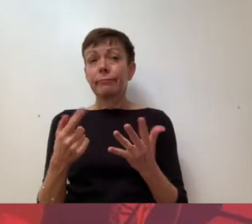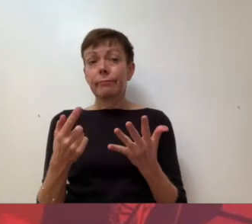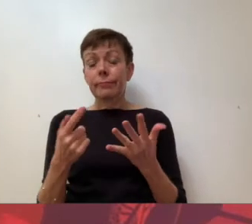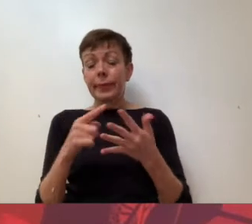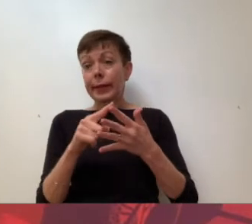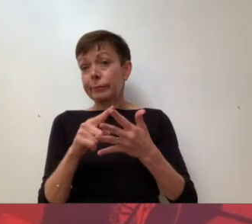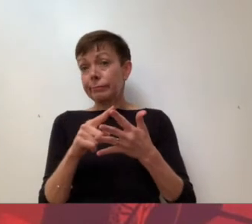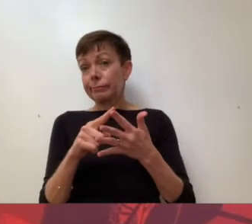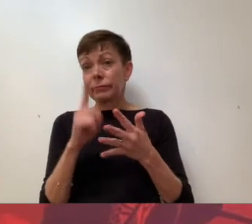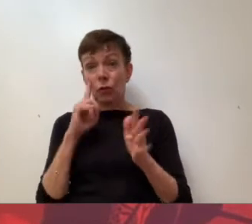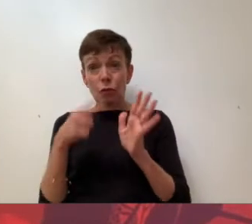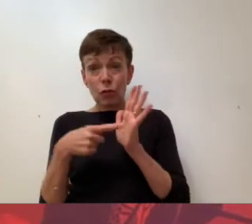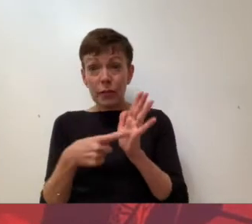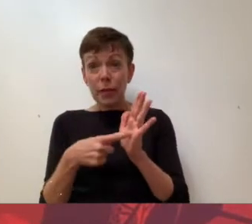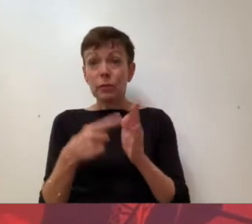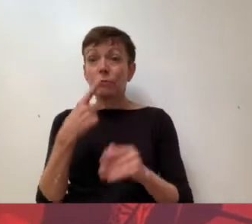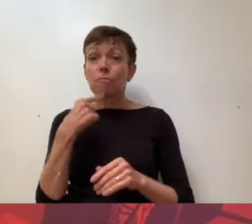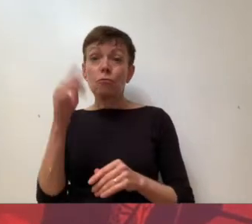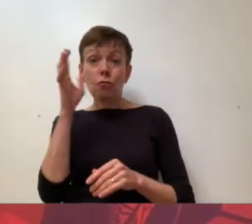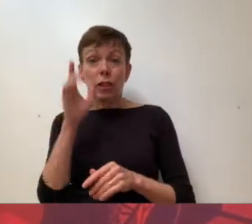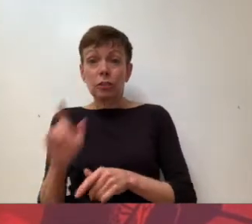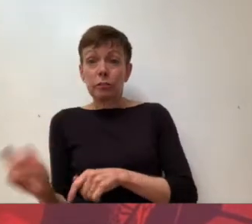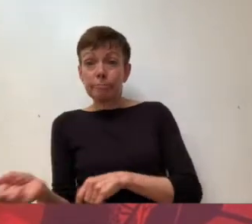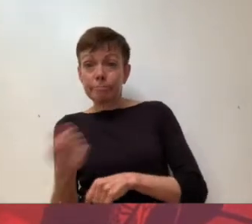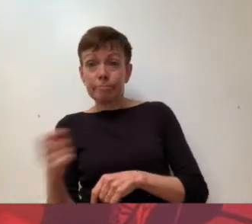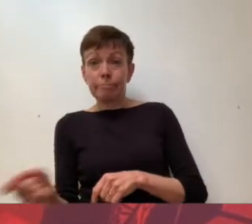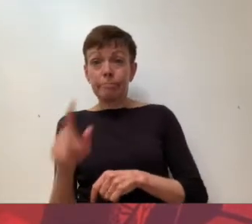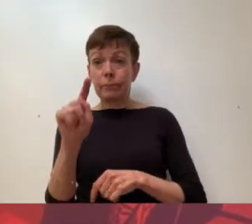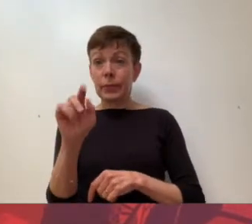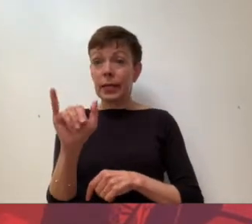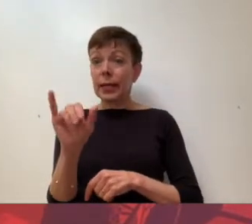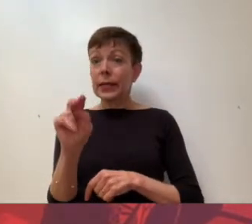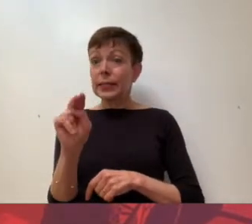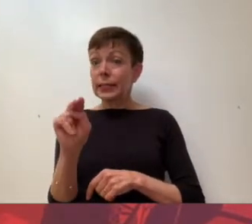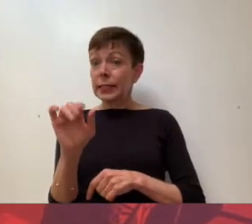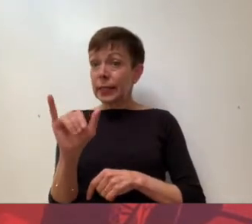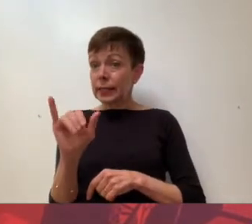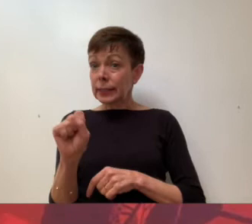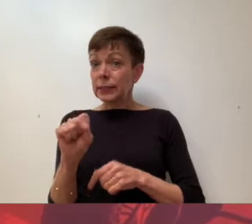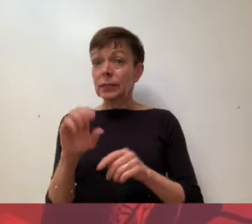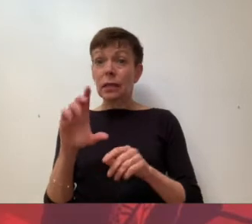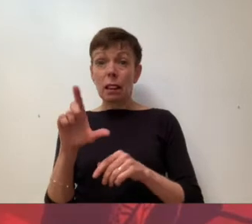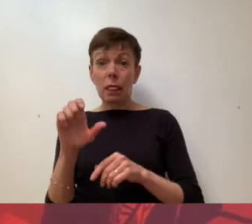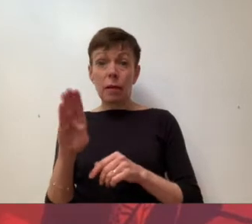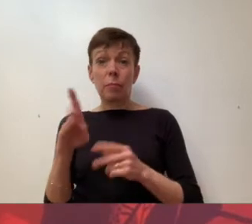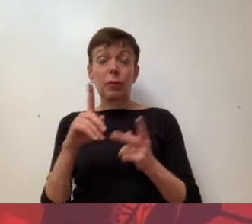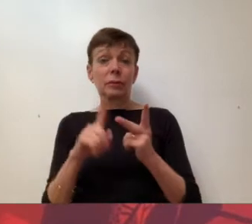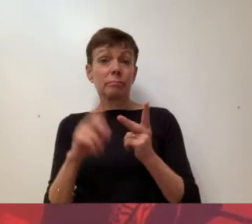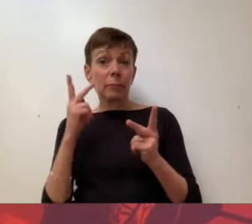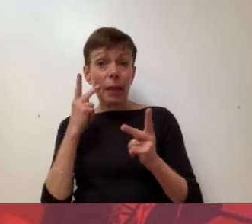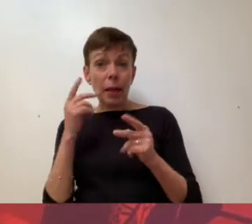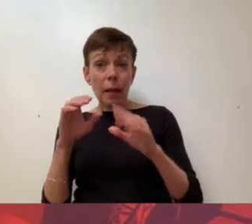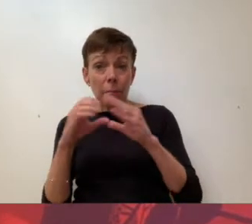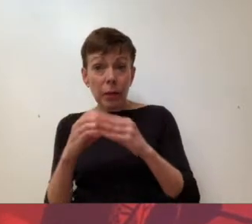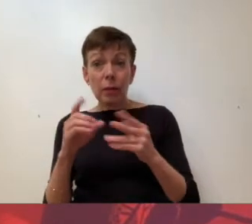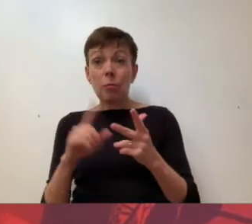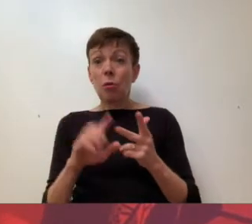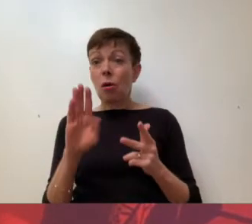would include groups such as, but not limited to for example, the Red Deer Tennis Club,